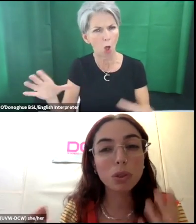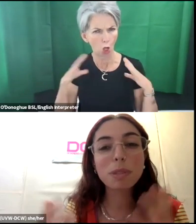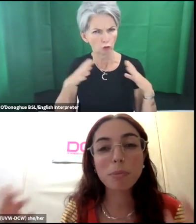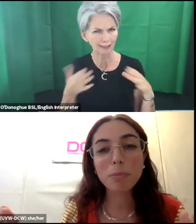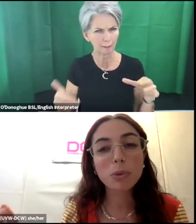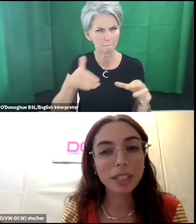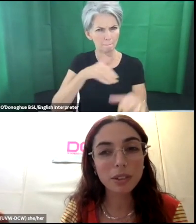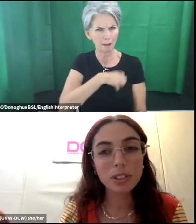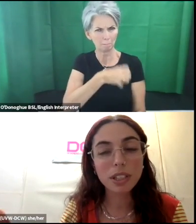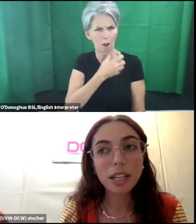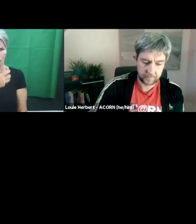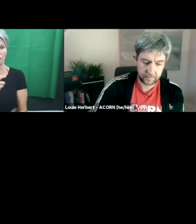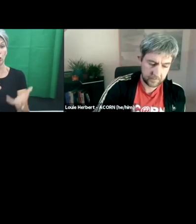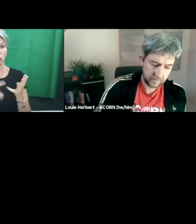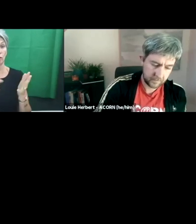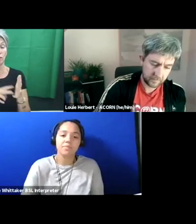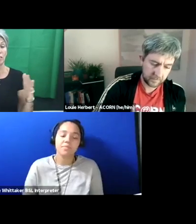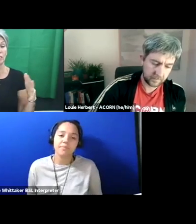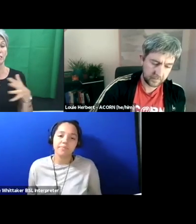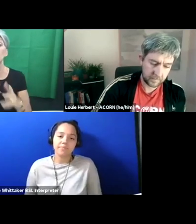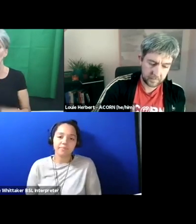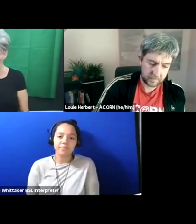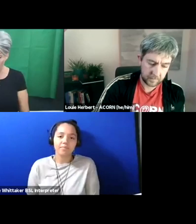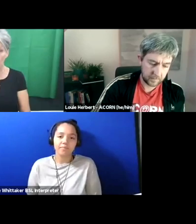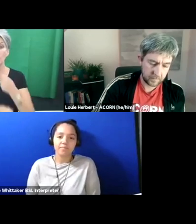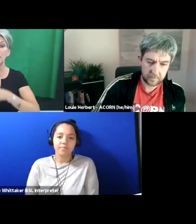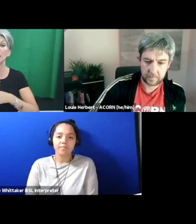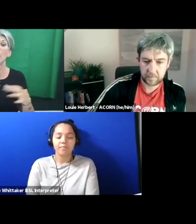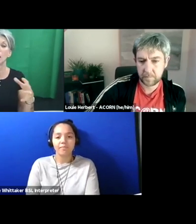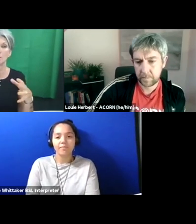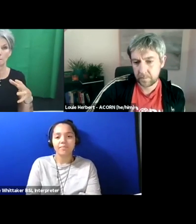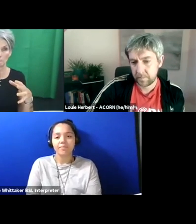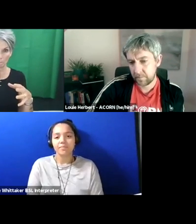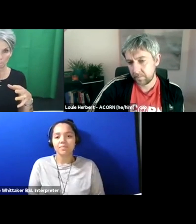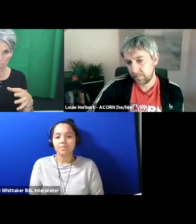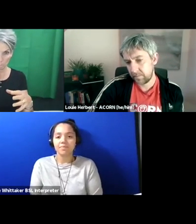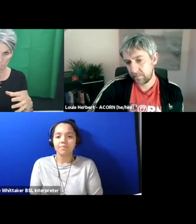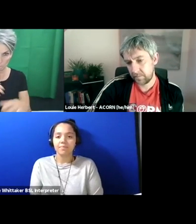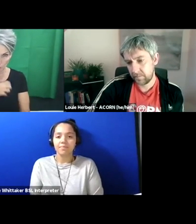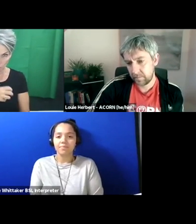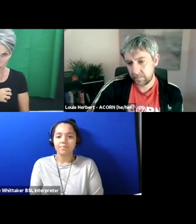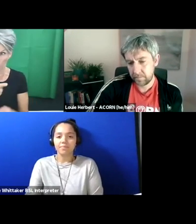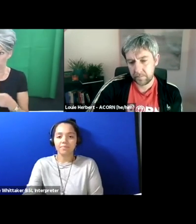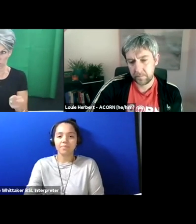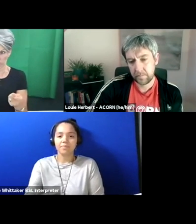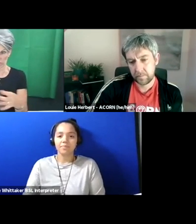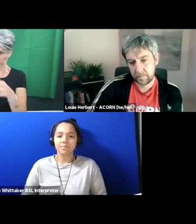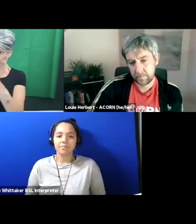you could be a member without having a job that fits into any sector.